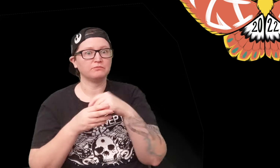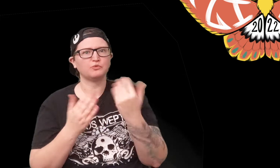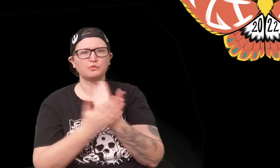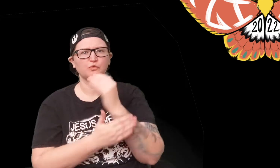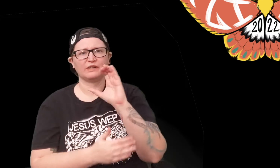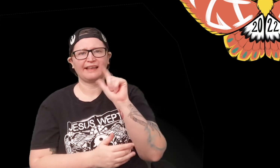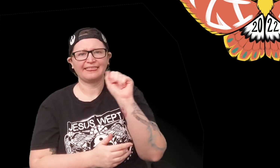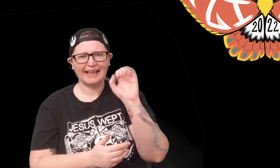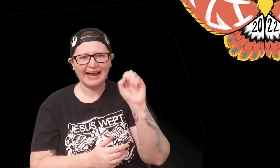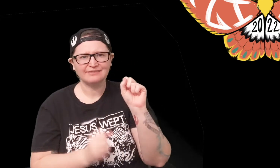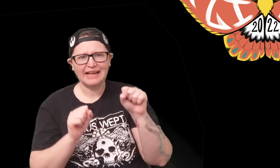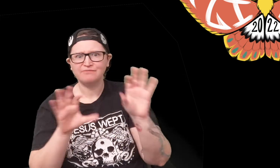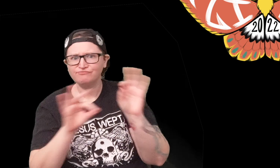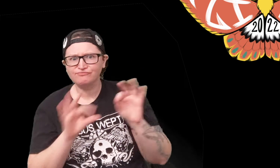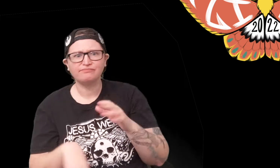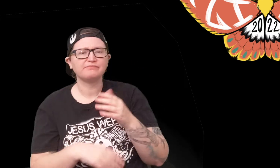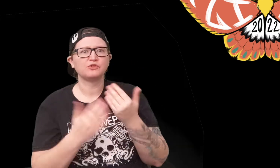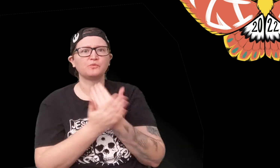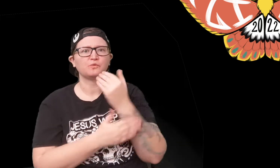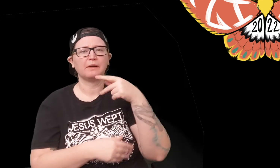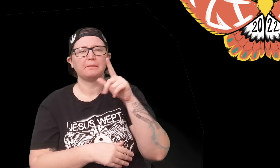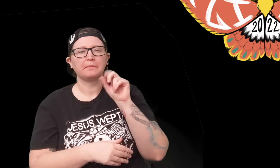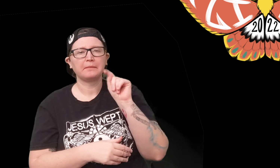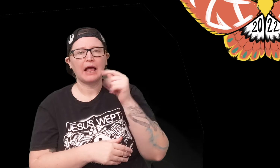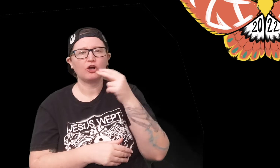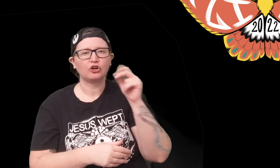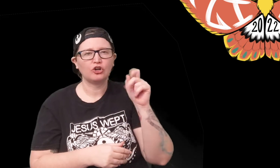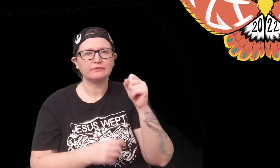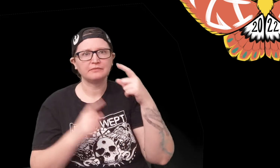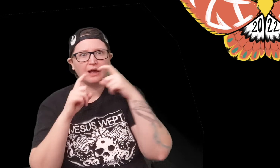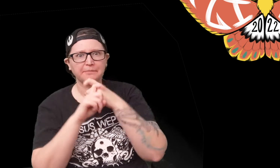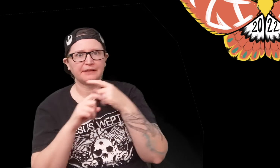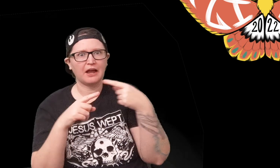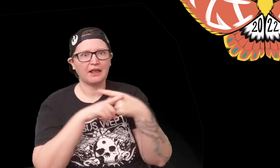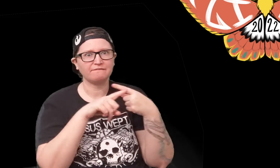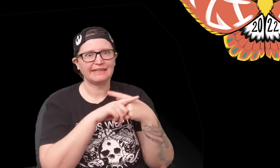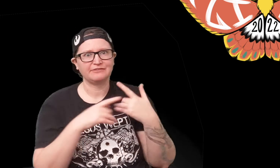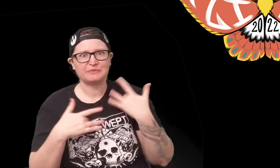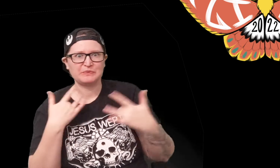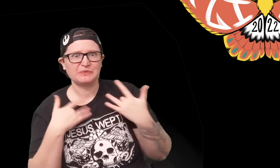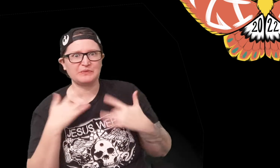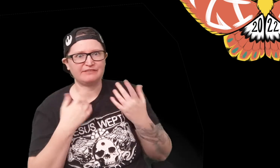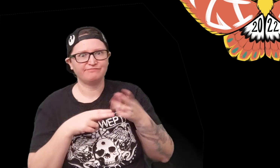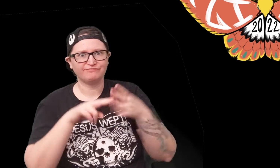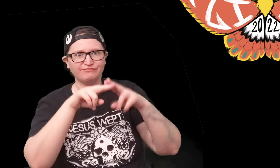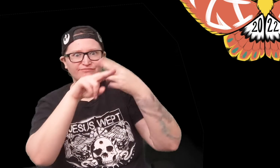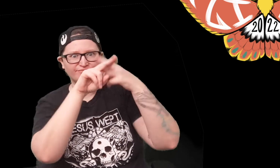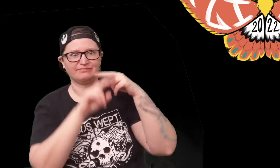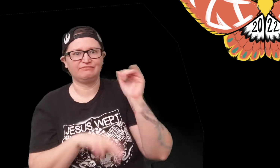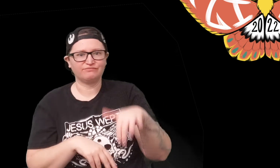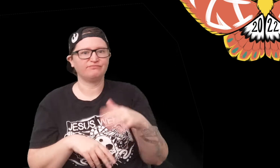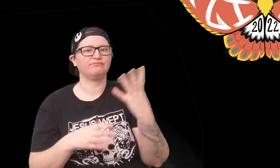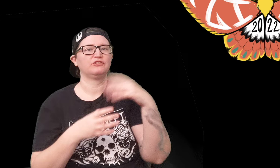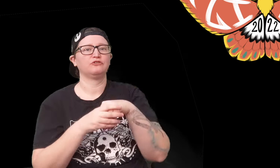and it plans on adding new classes new plot hooks a little bit more complicated com conflicts things